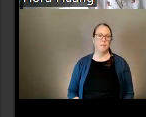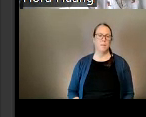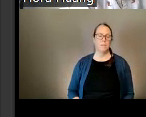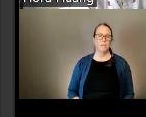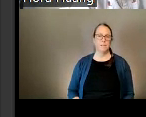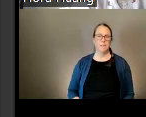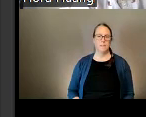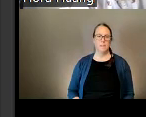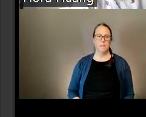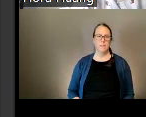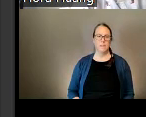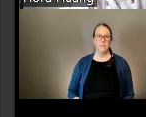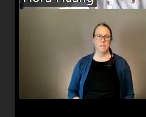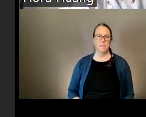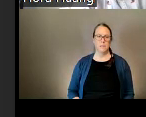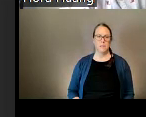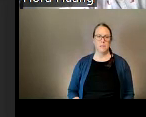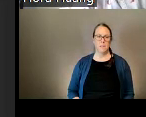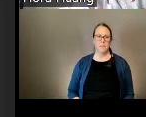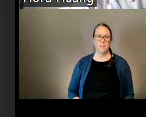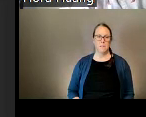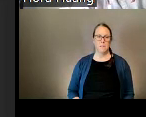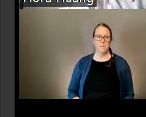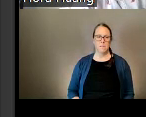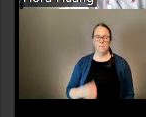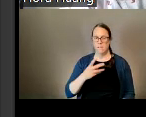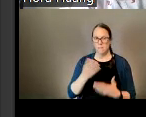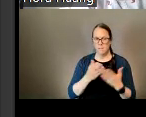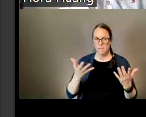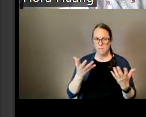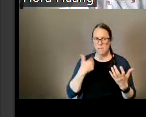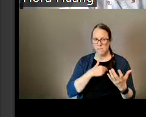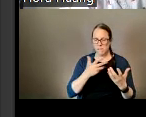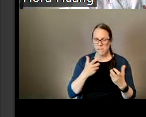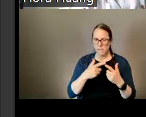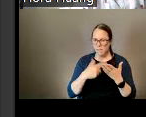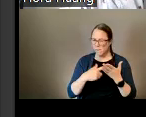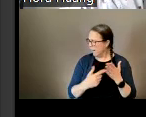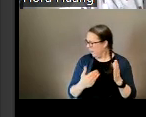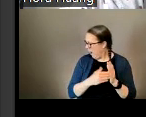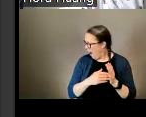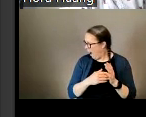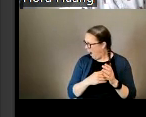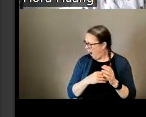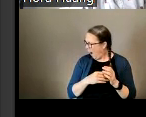So there were a couple of things we just wanted to revisit here. One, is that we got a very good point in the comment